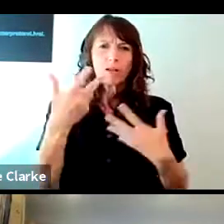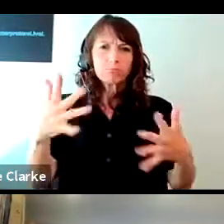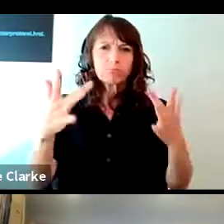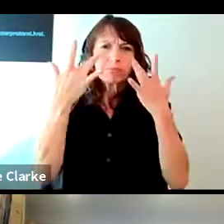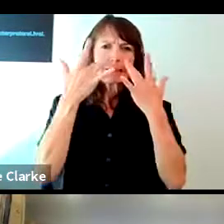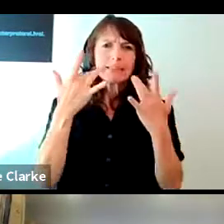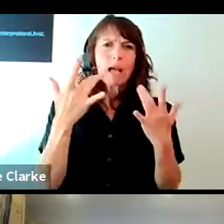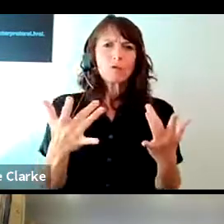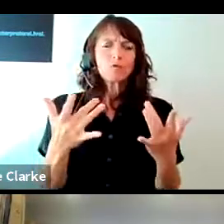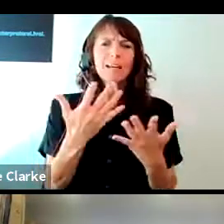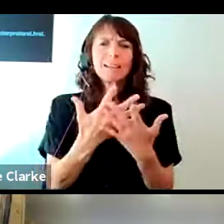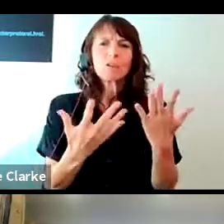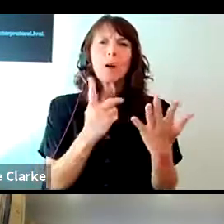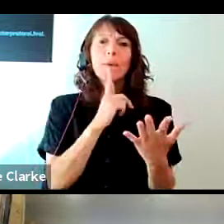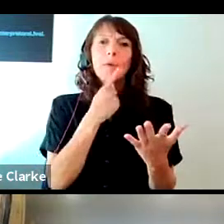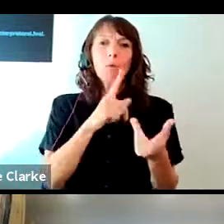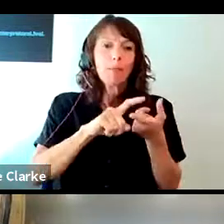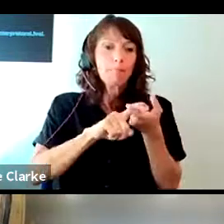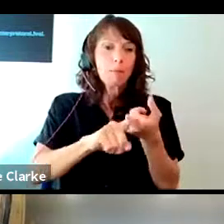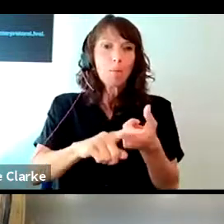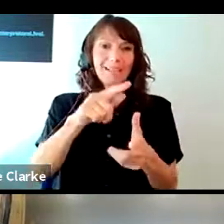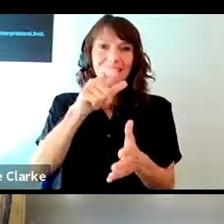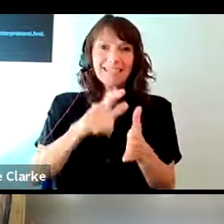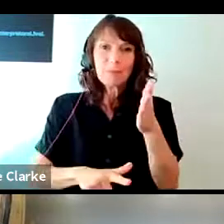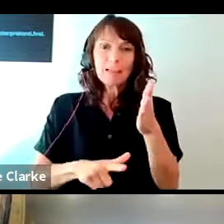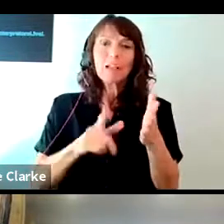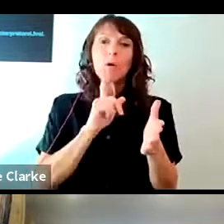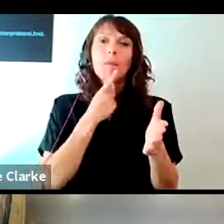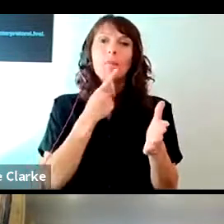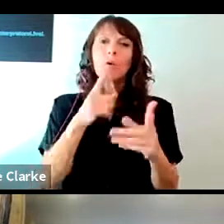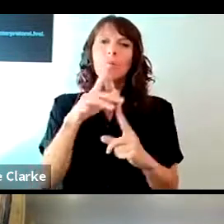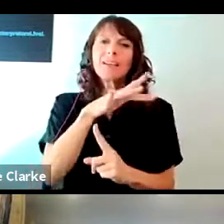not just people with permanent disabilities, but also people situational and temporary